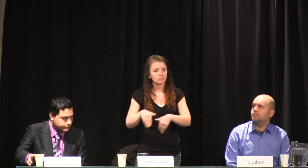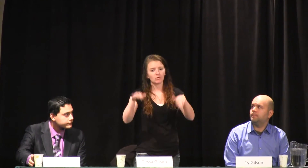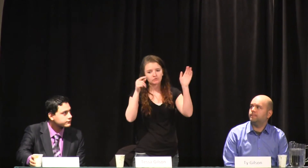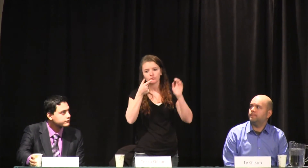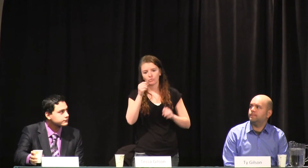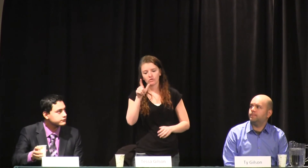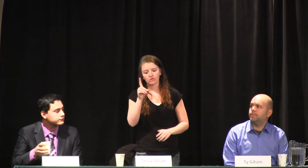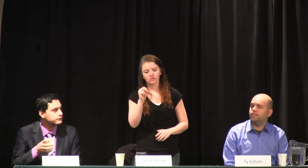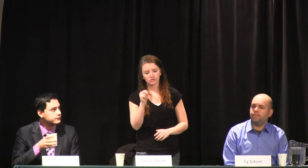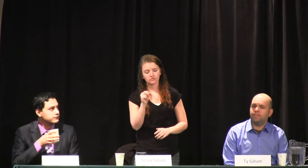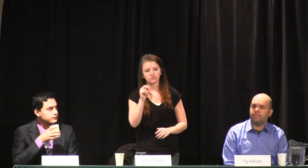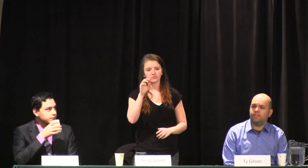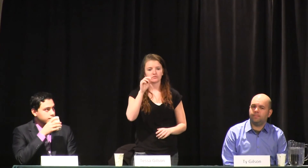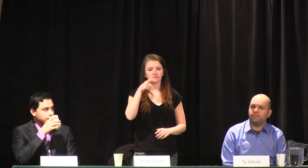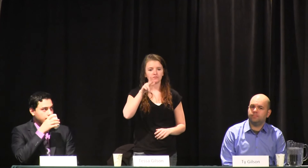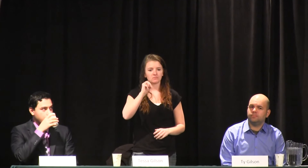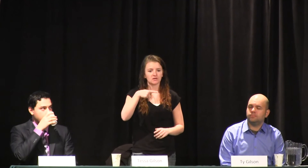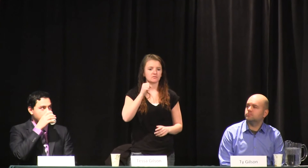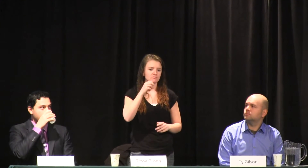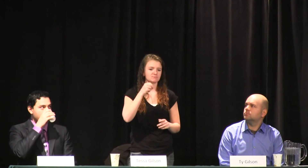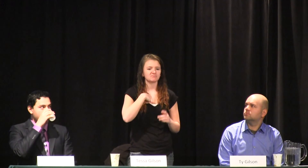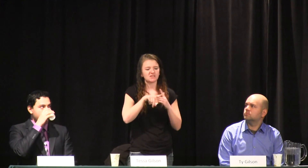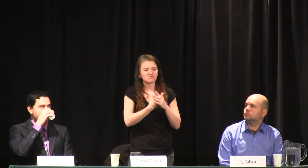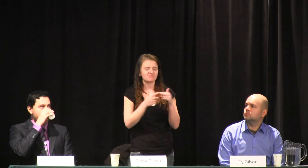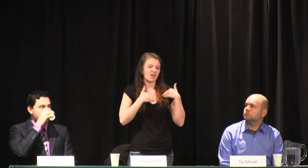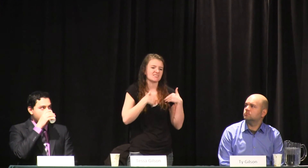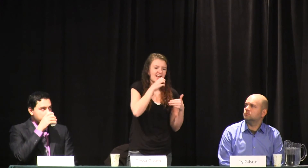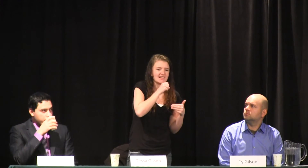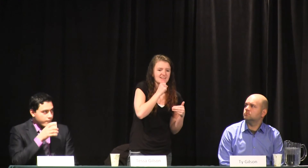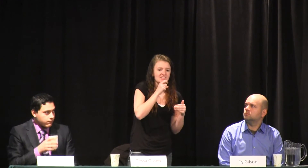a commercial farming business, Gold'n Plump.